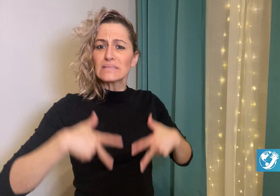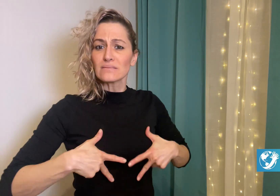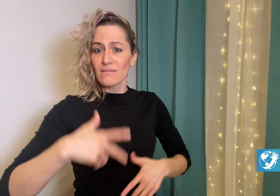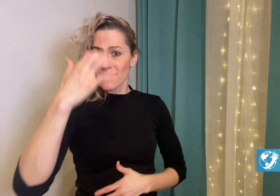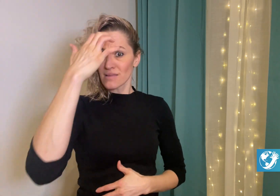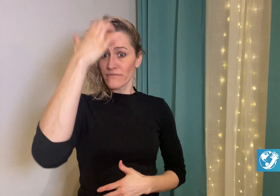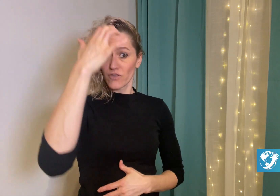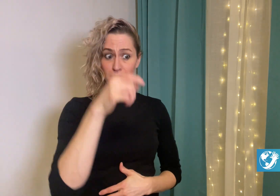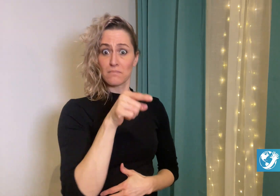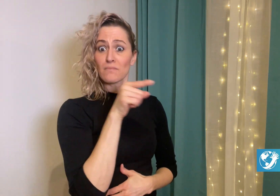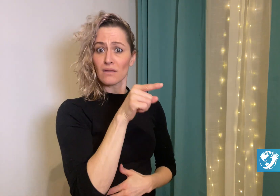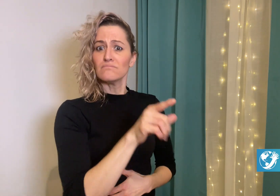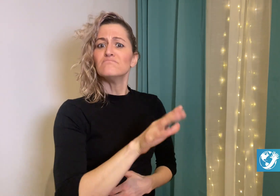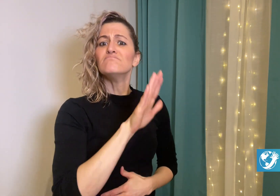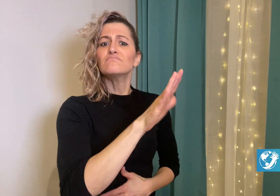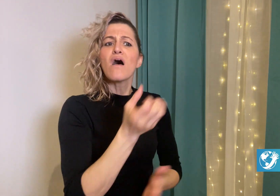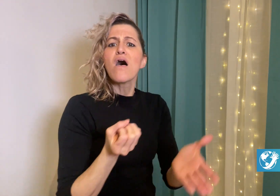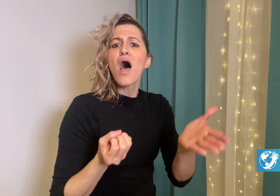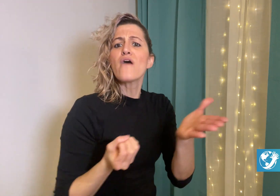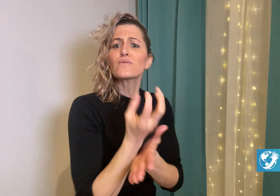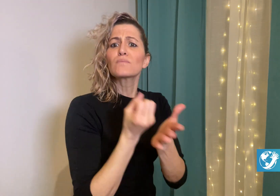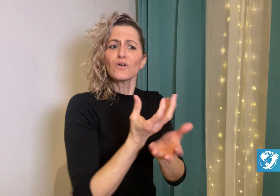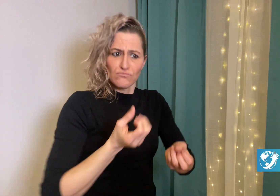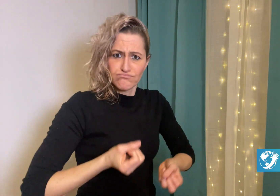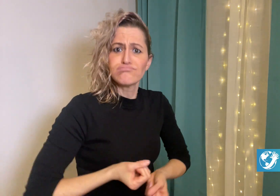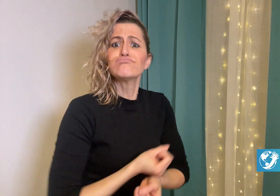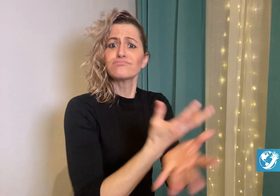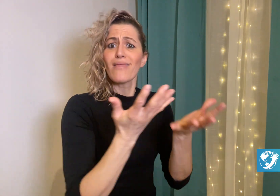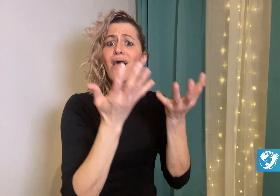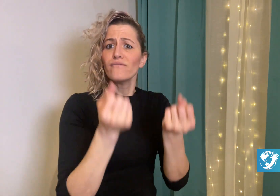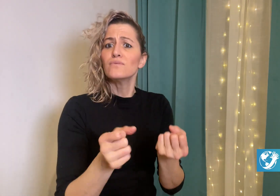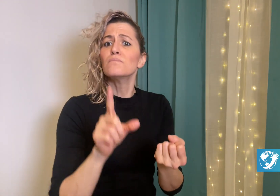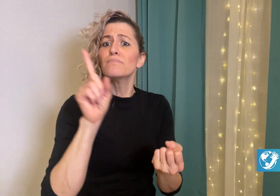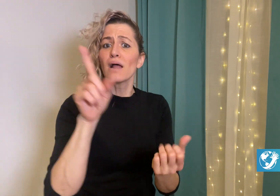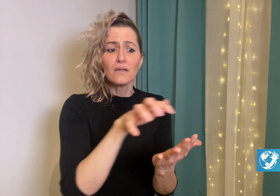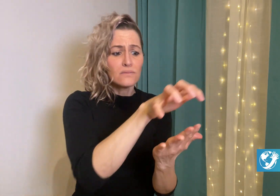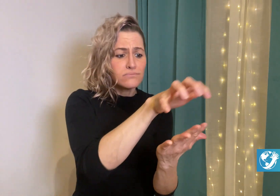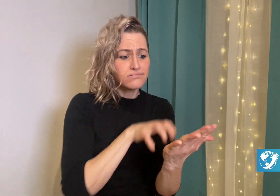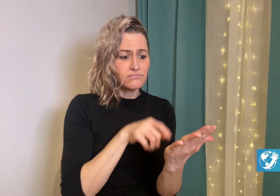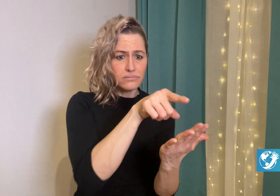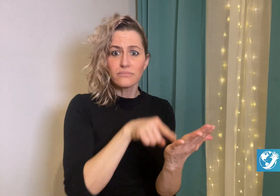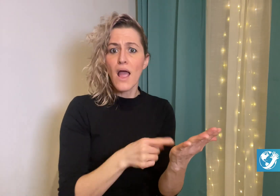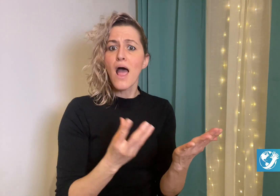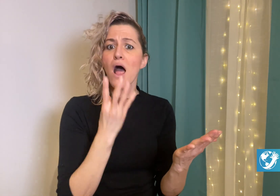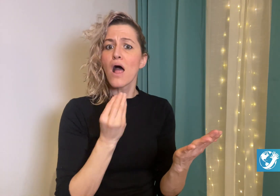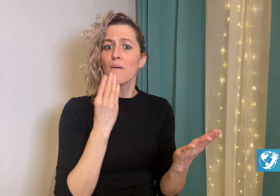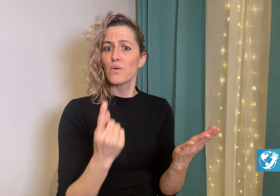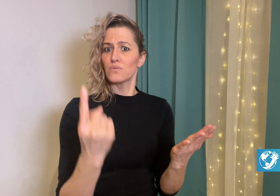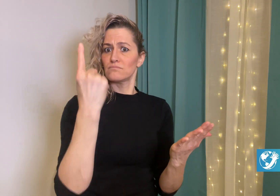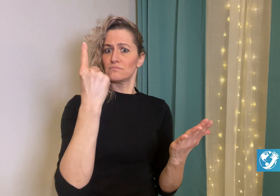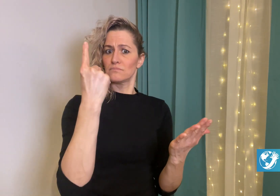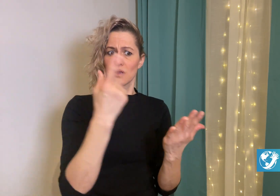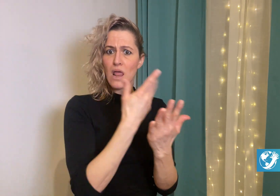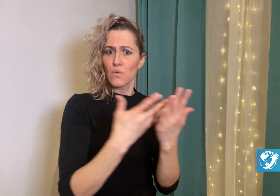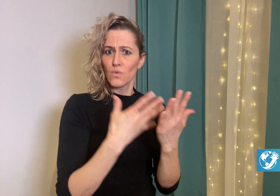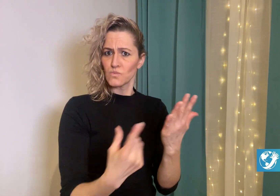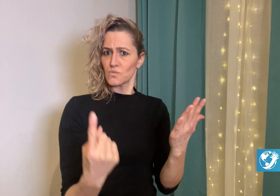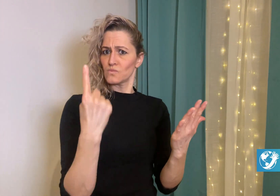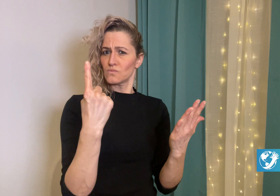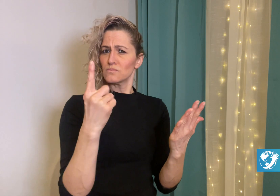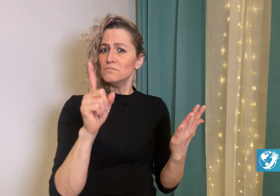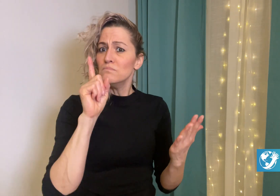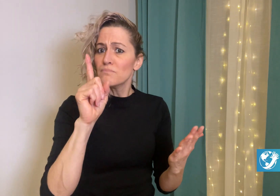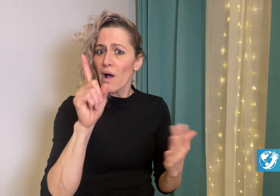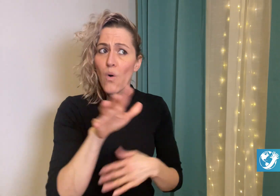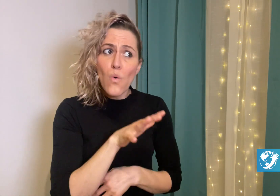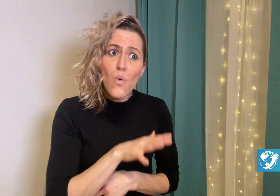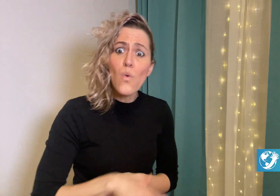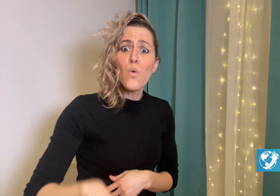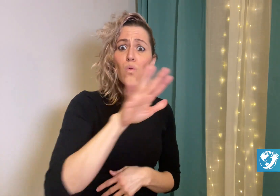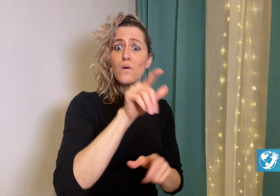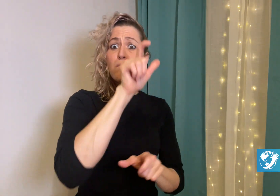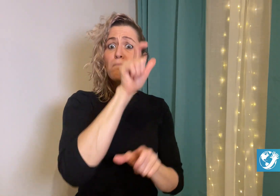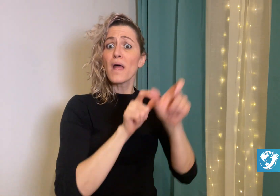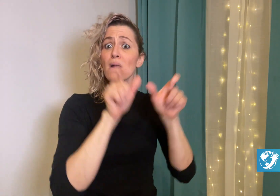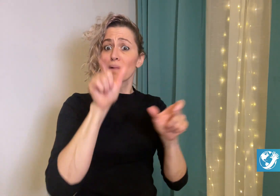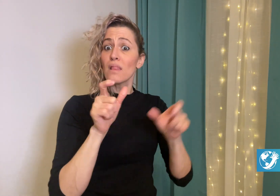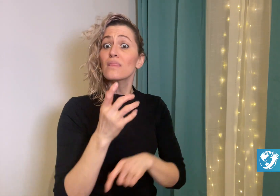only provided information in Hebrew, but not everybody in Israel